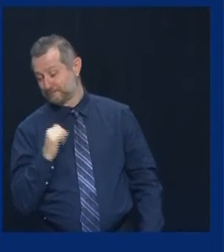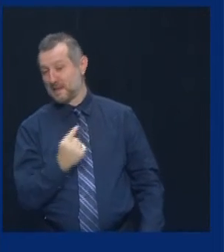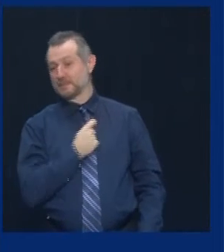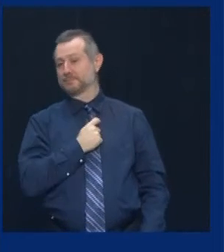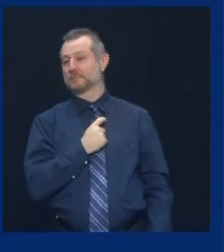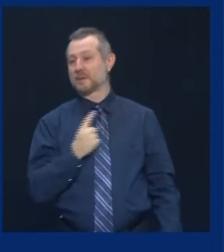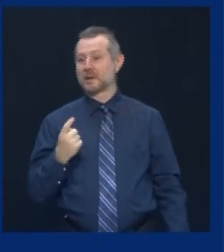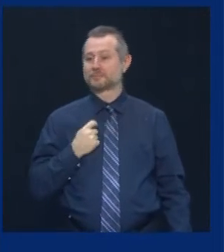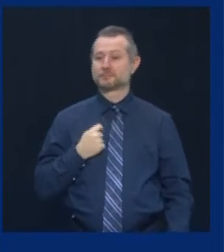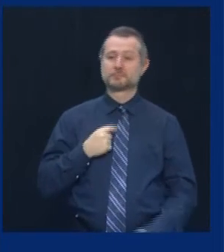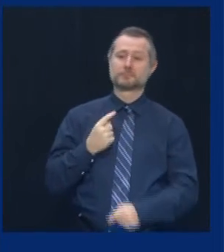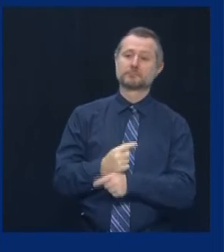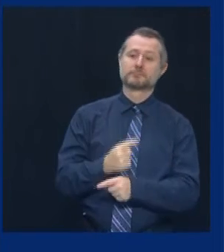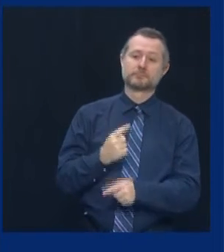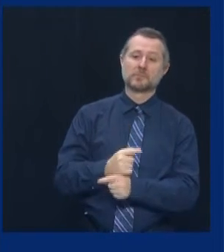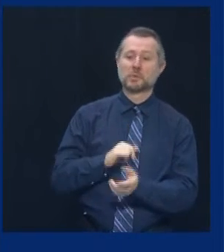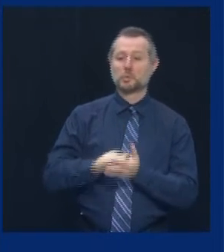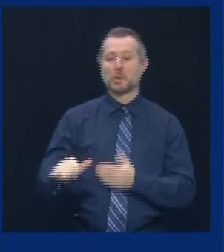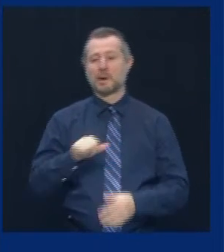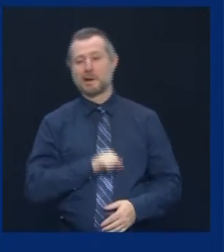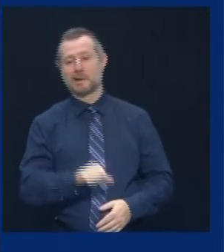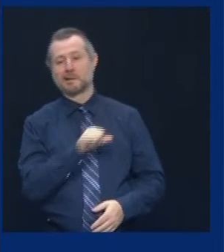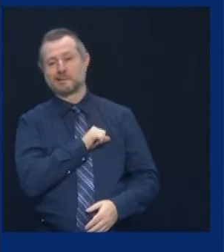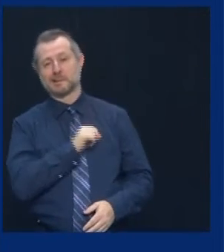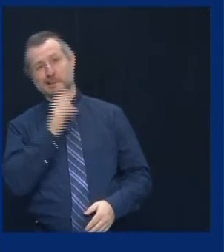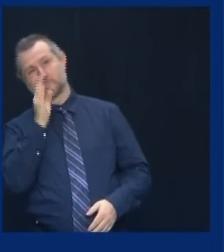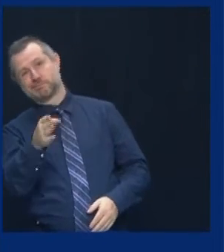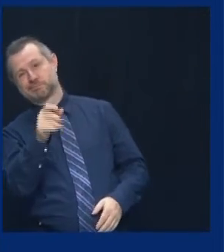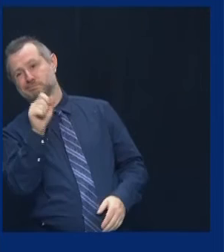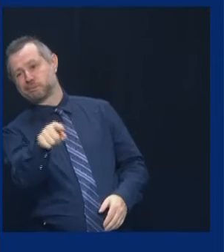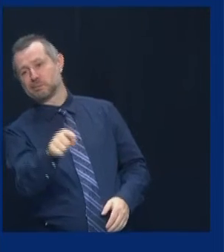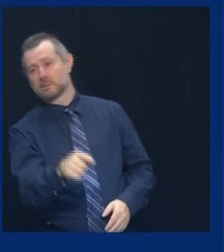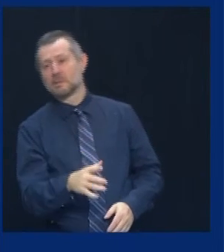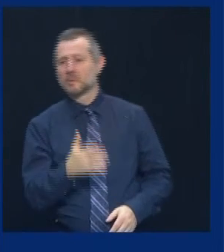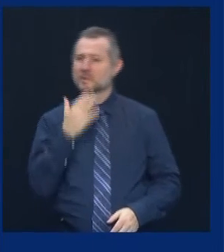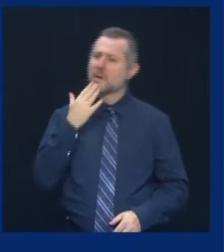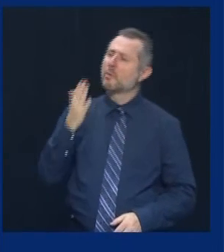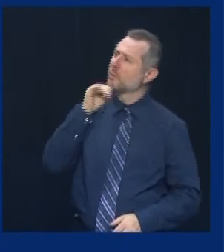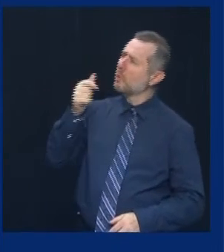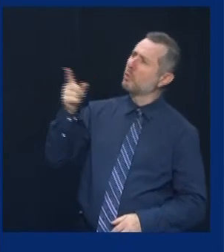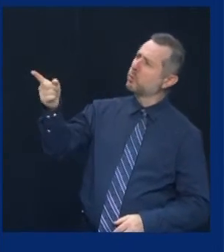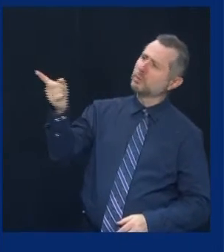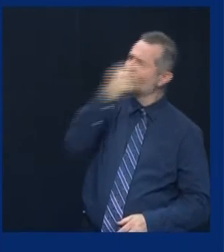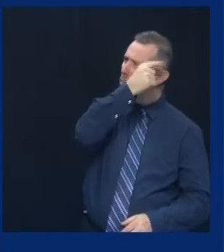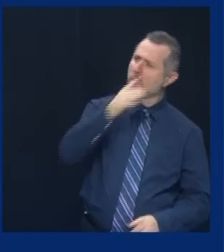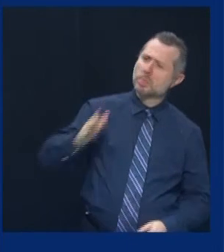WHY DIDN'T YOU TAKE IT?